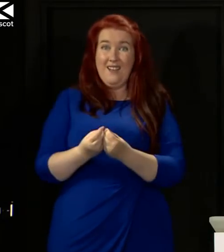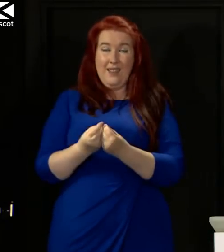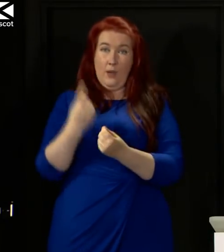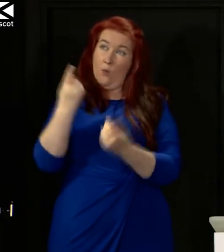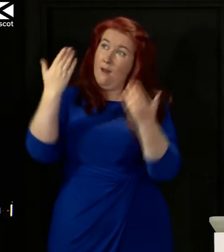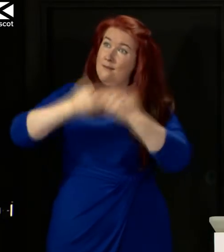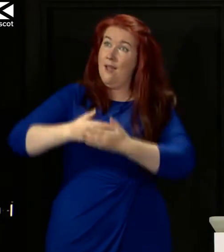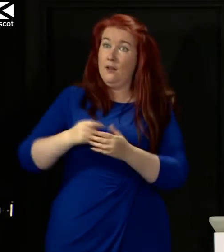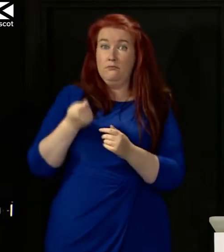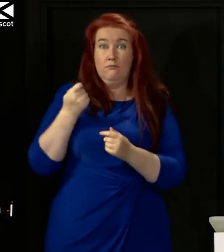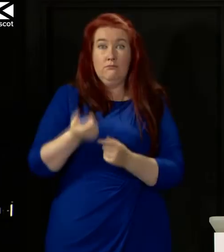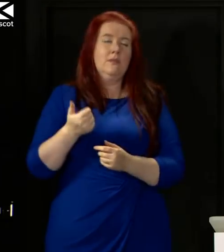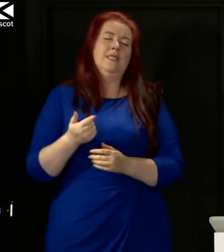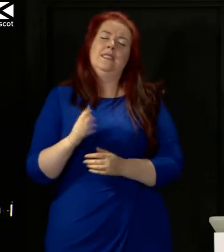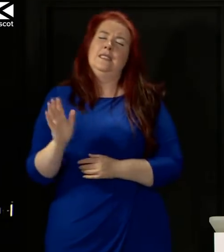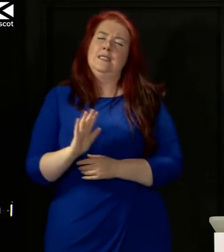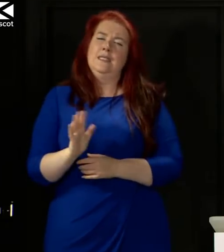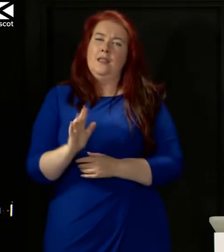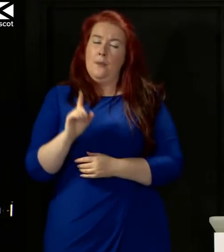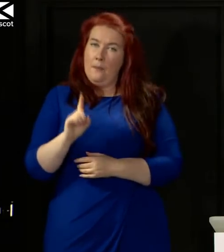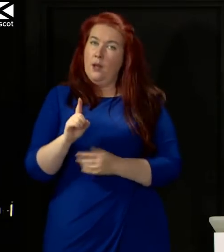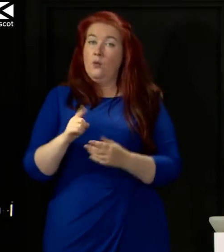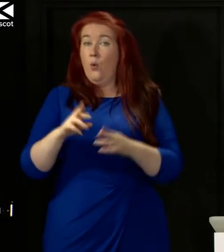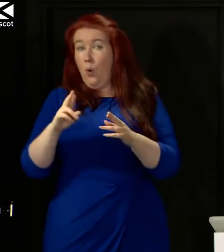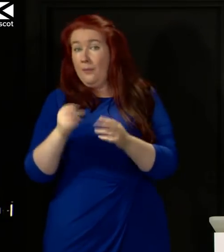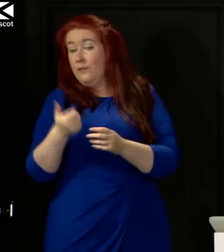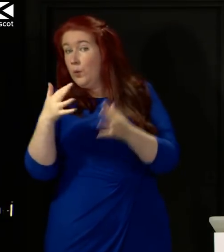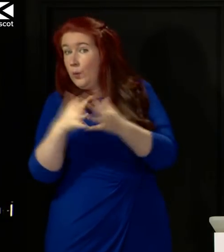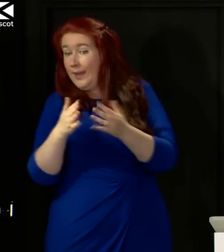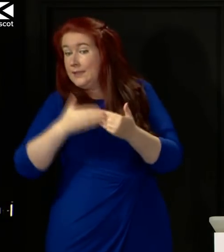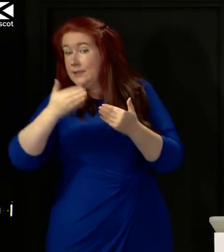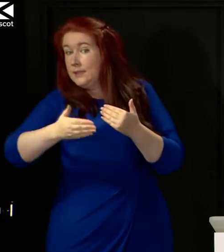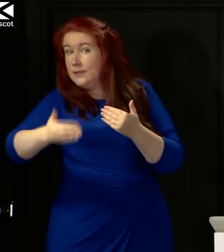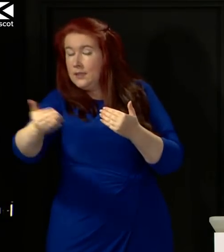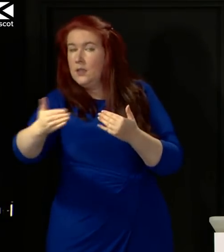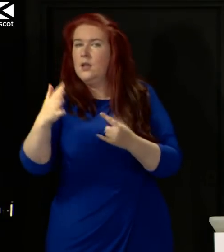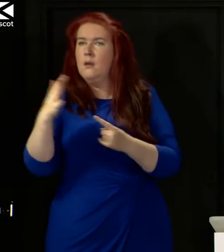But I do hope that in the coming weeks, that further important restrictions will be lifted